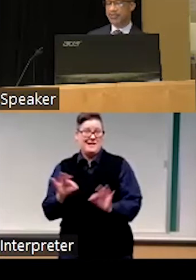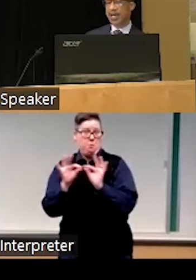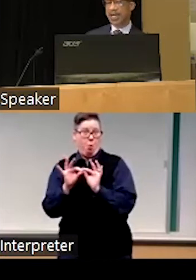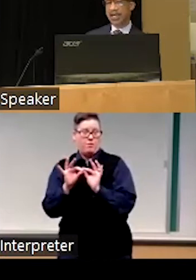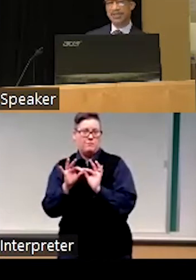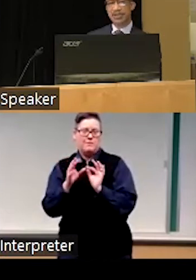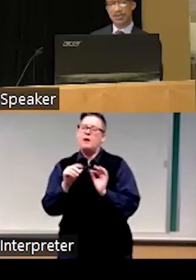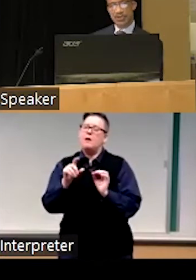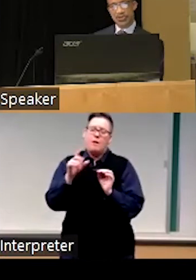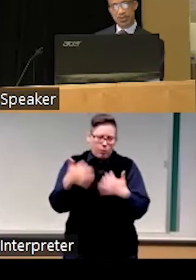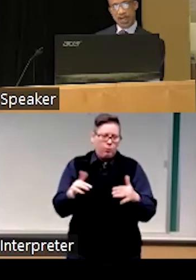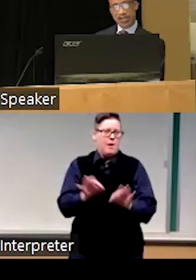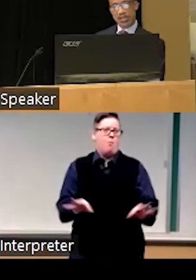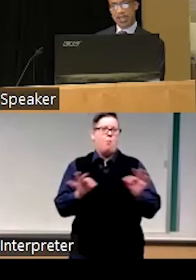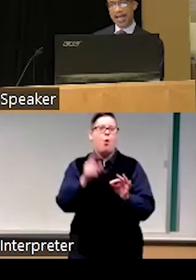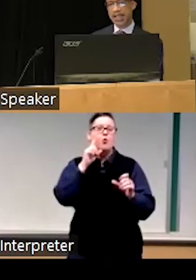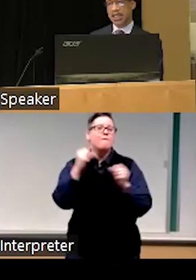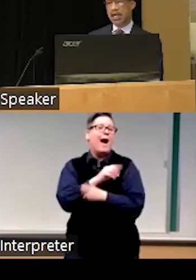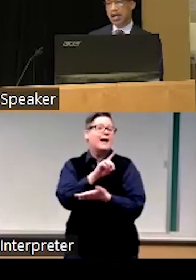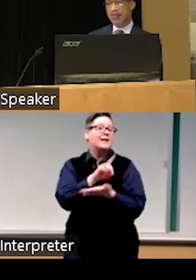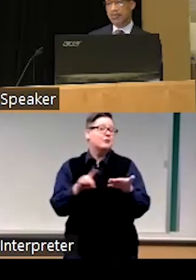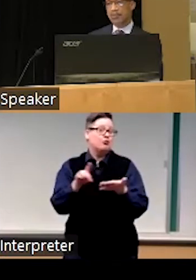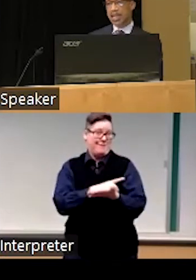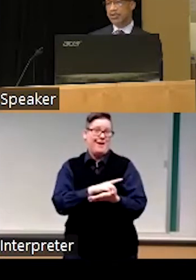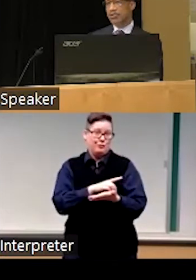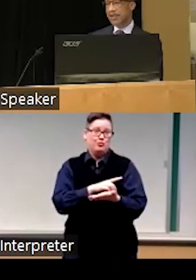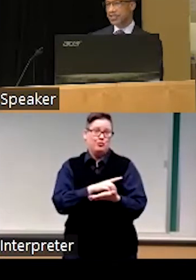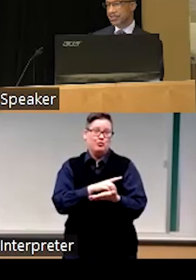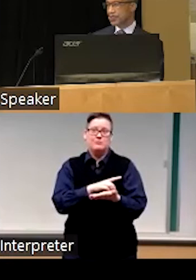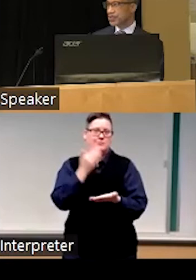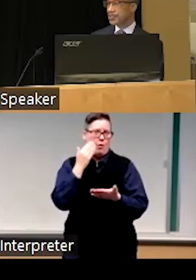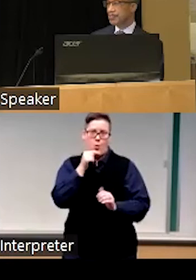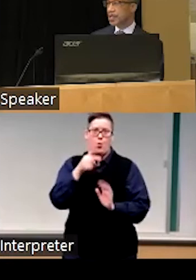terms of fighting against the Discrimination that uh many who have serious and persistent